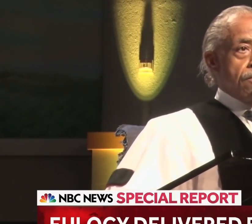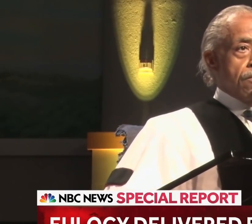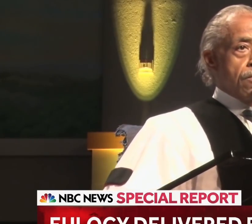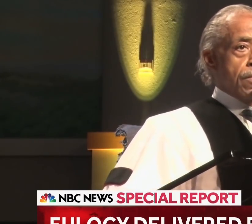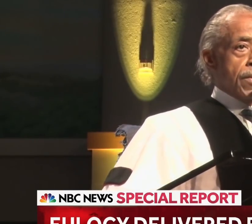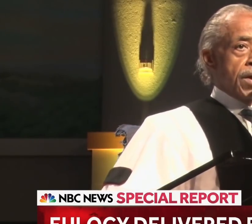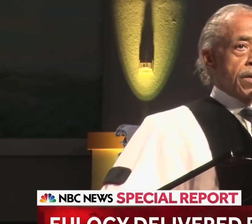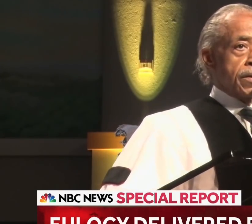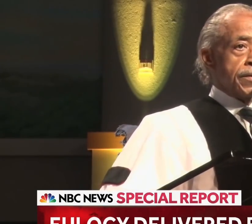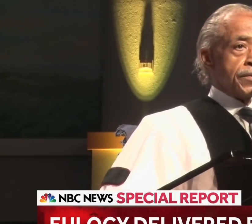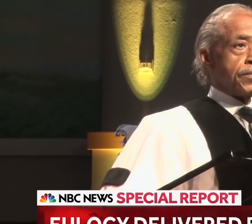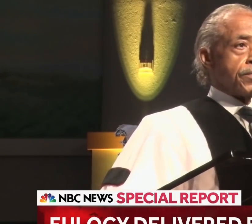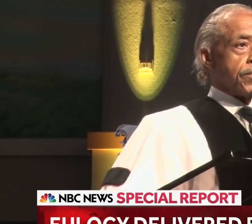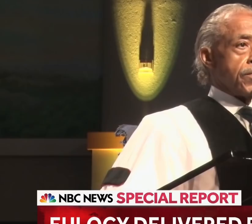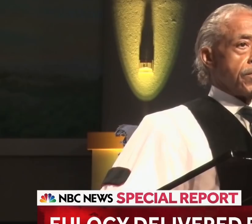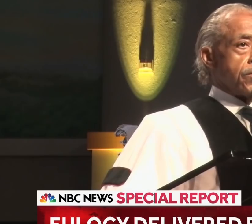NOT MATTER UNTIL SOMEBODY PAYS